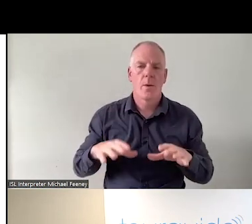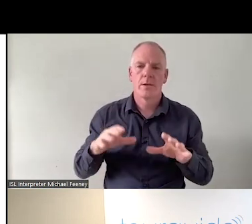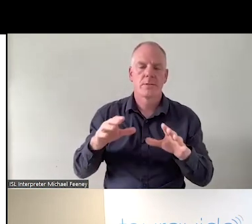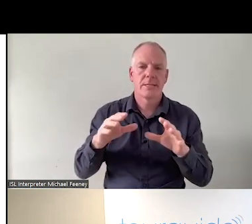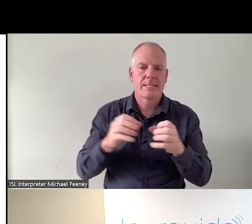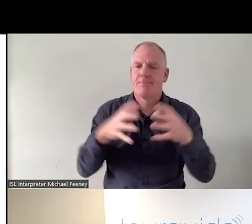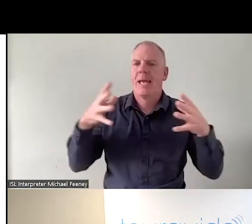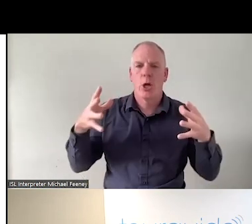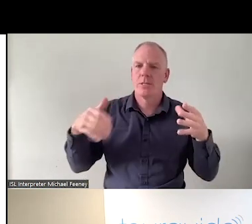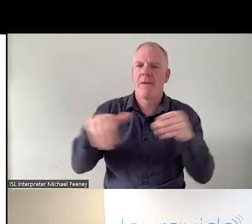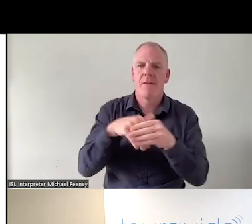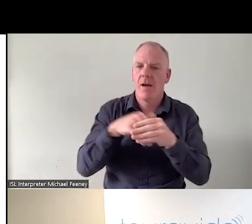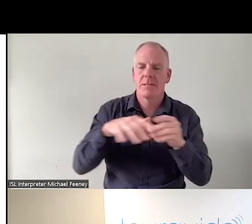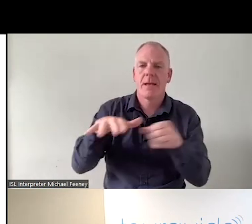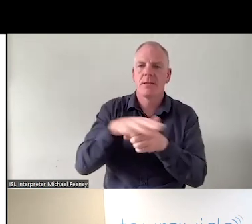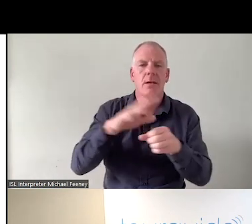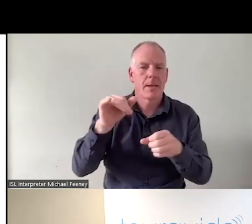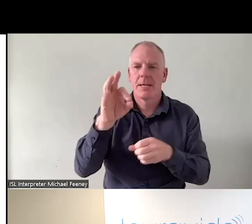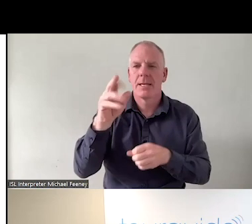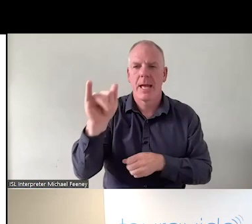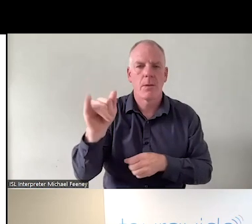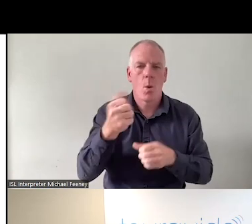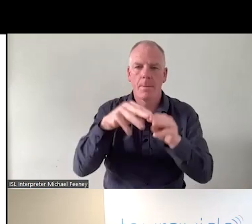So, it could be a gallery or a museum.